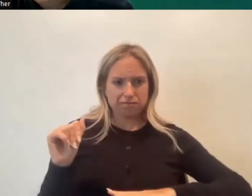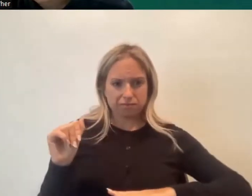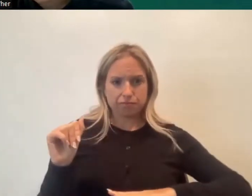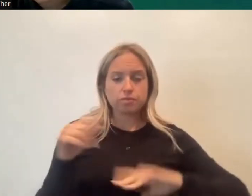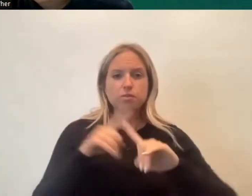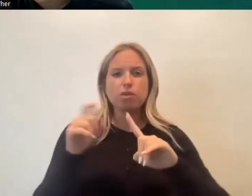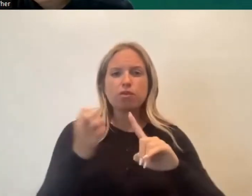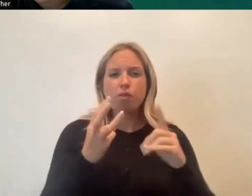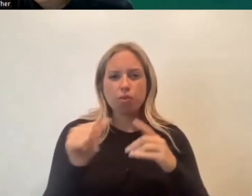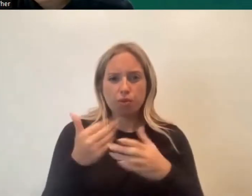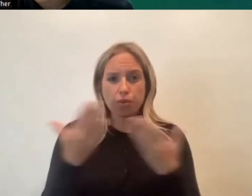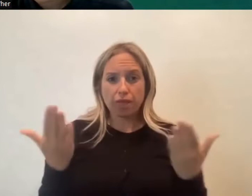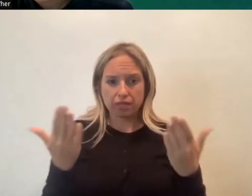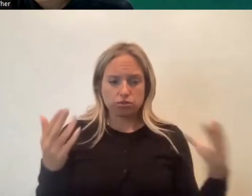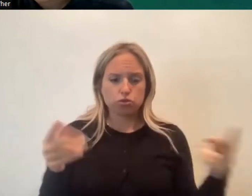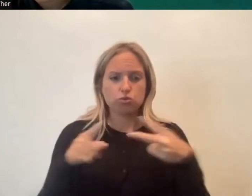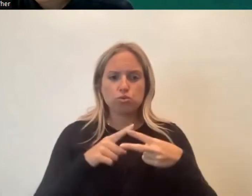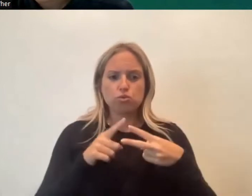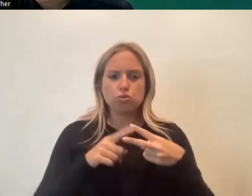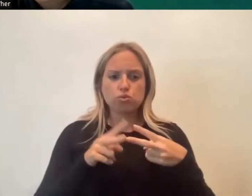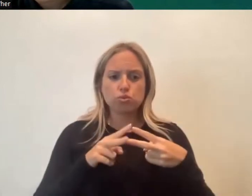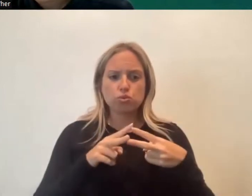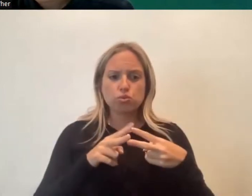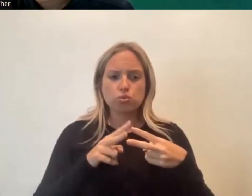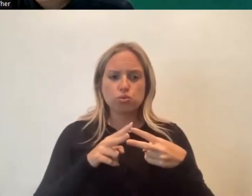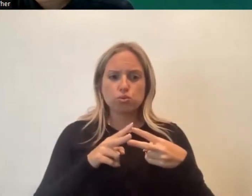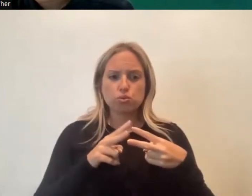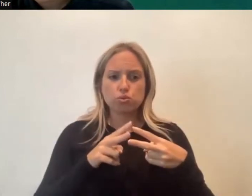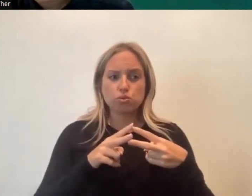Mike: The two big things, somebody's age.